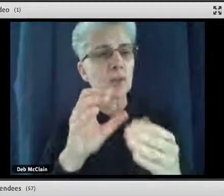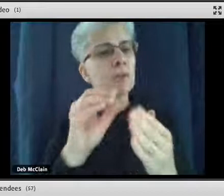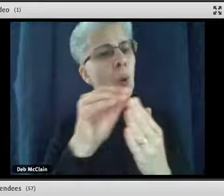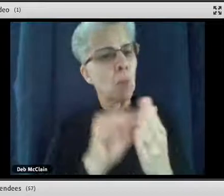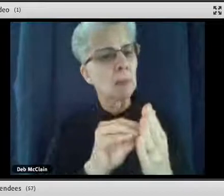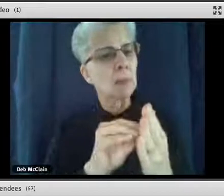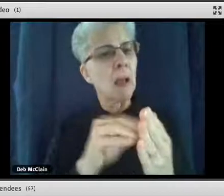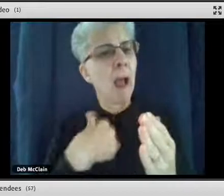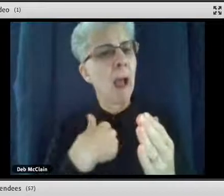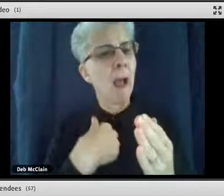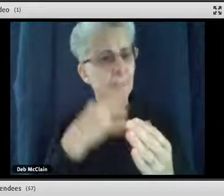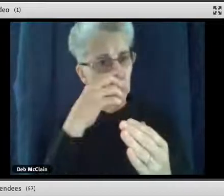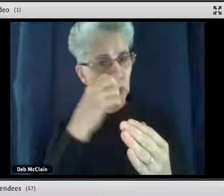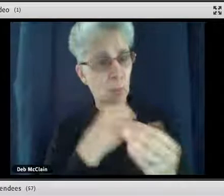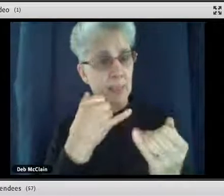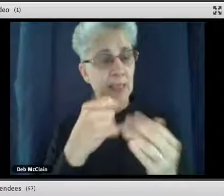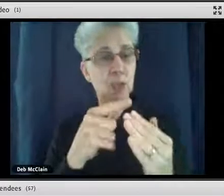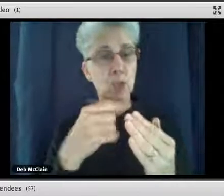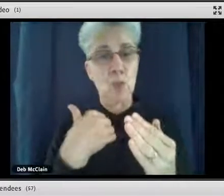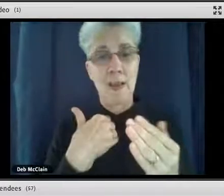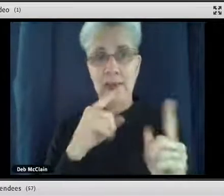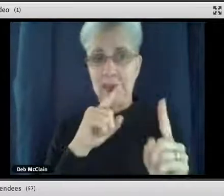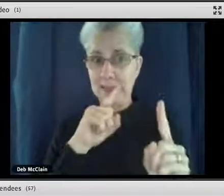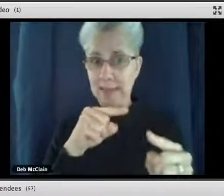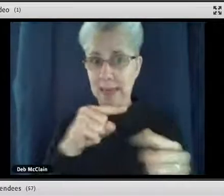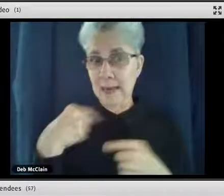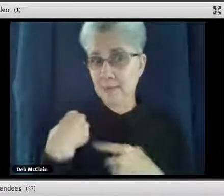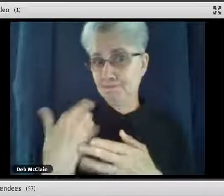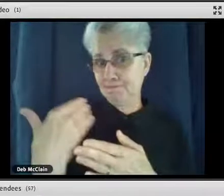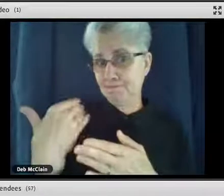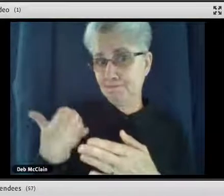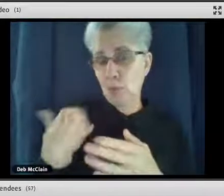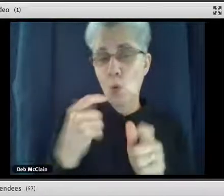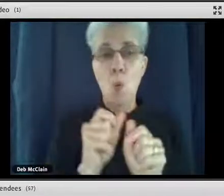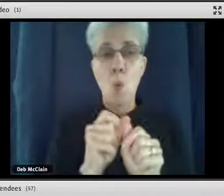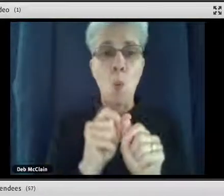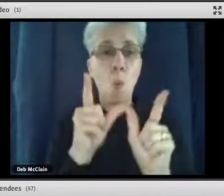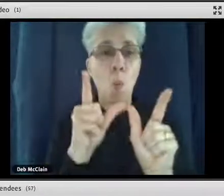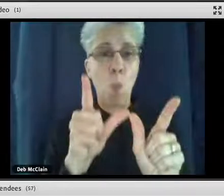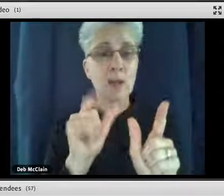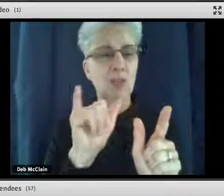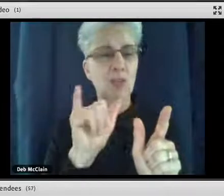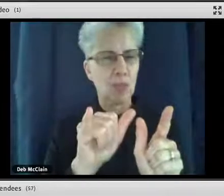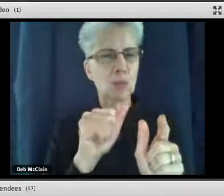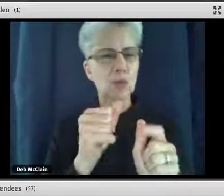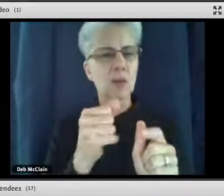that you have either attended or watched the recording of the first two webinars